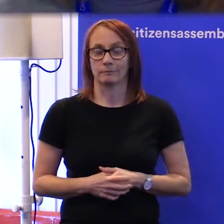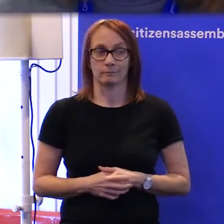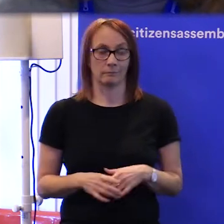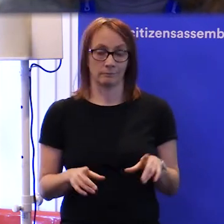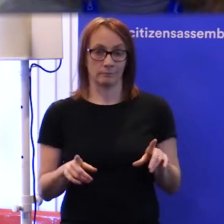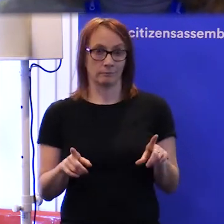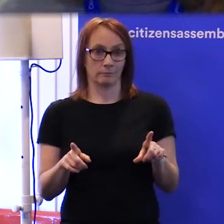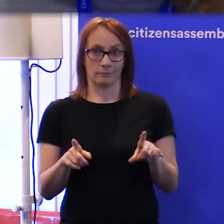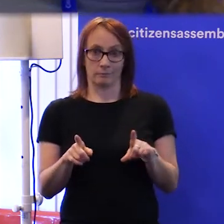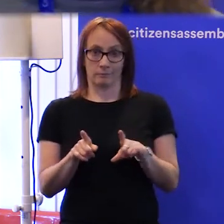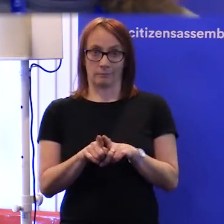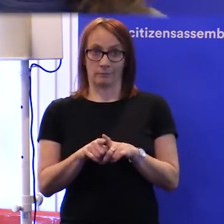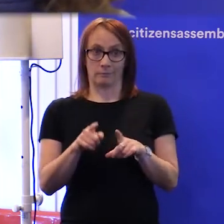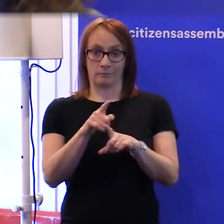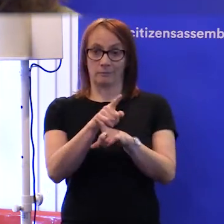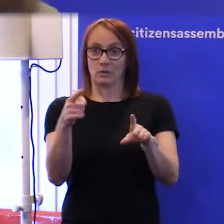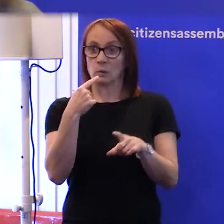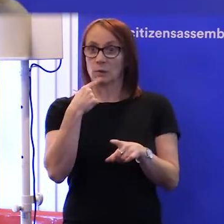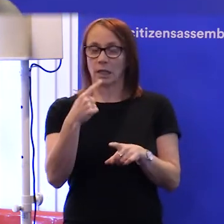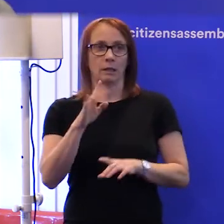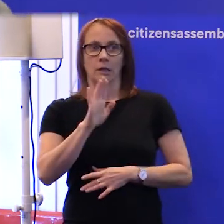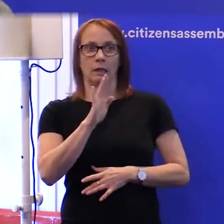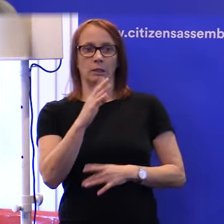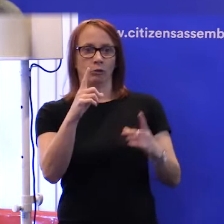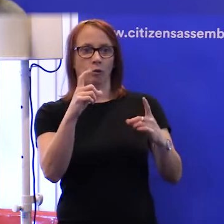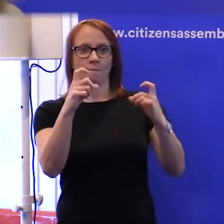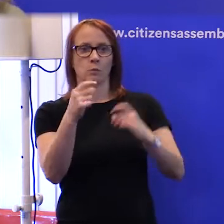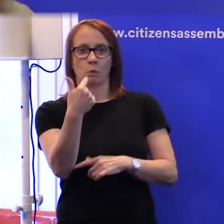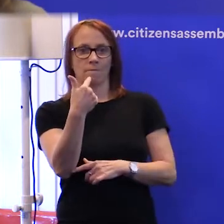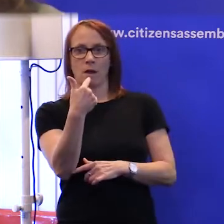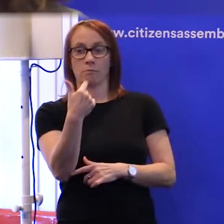everybody who has asked not to be photographed or film and we will be